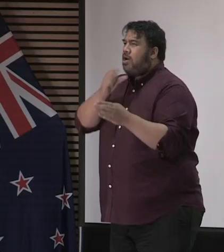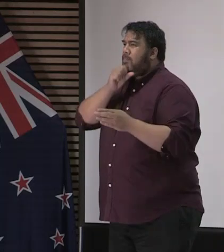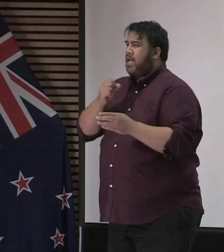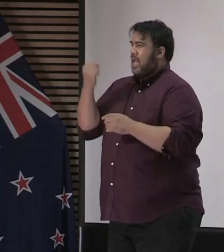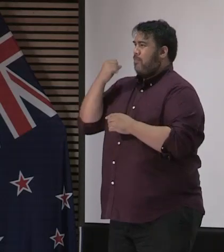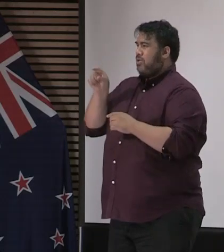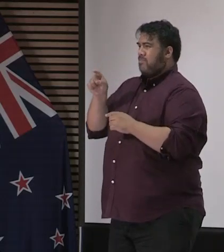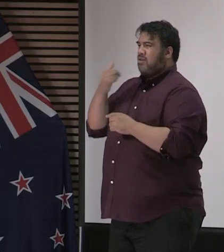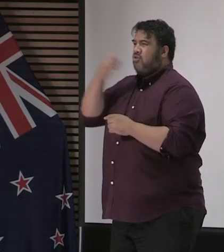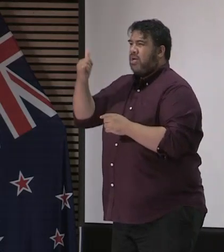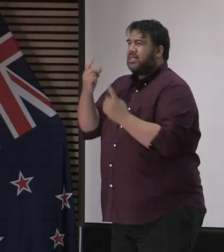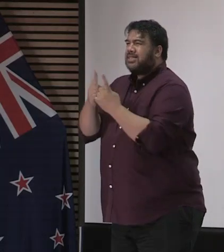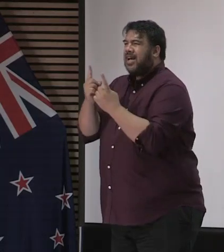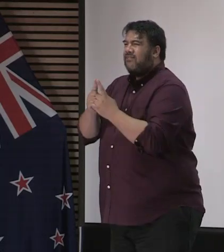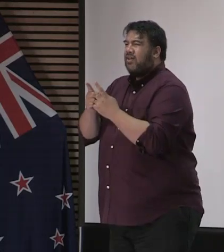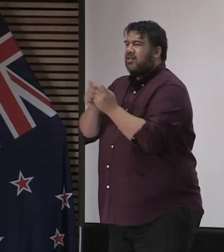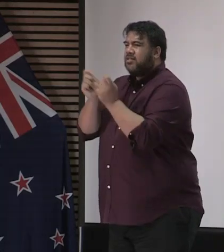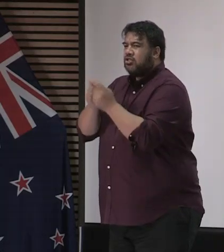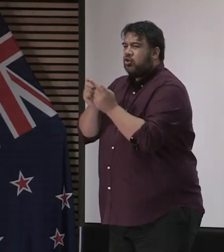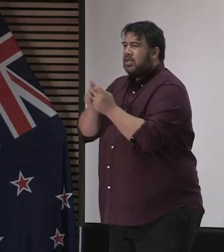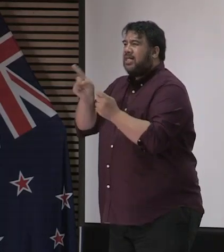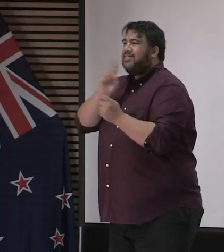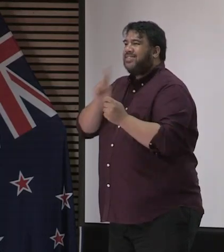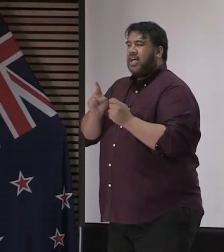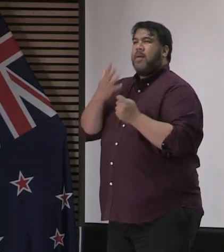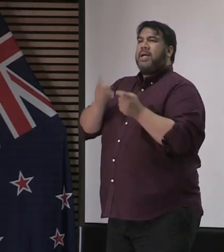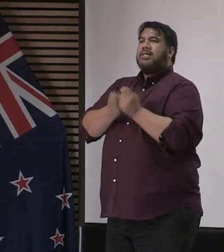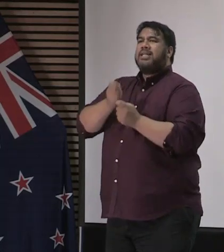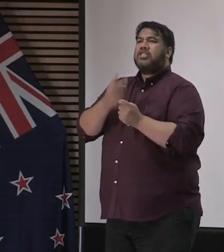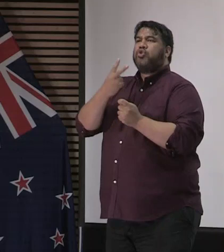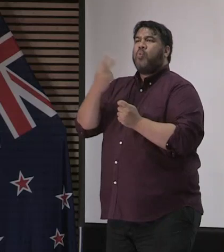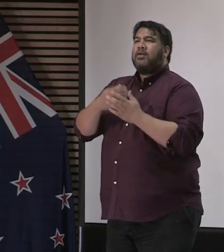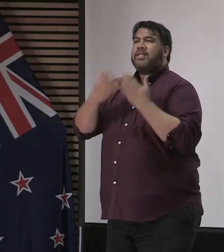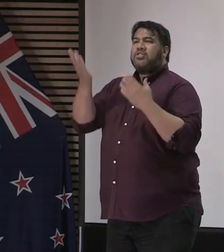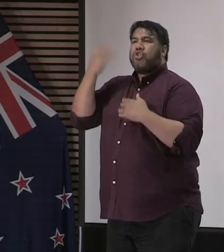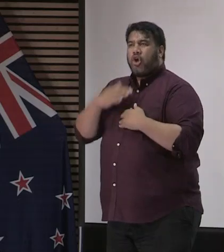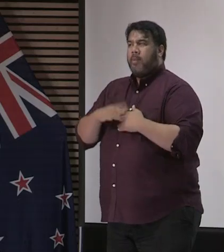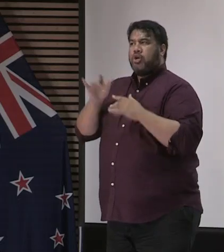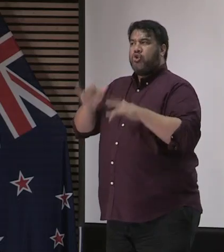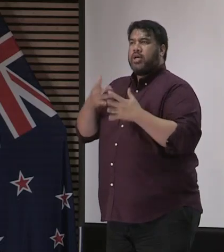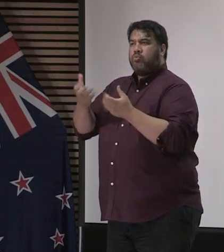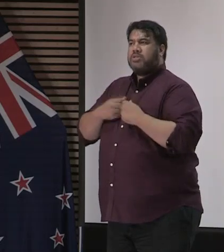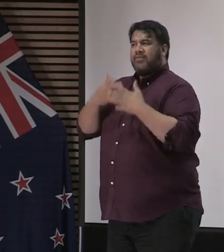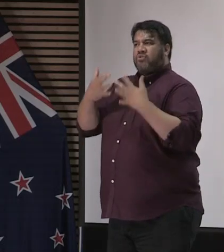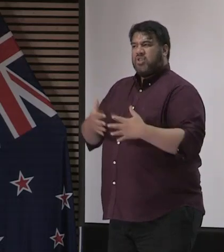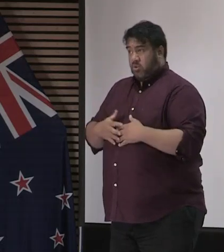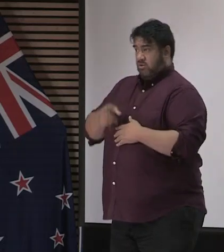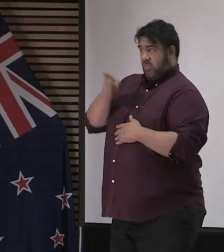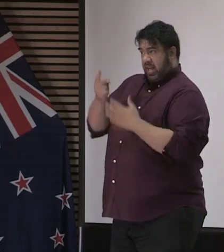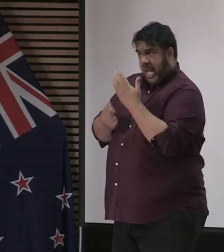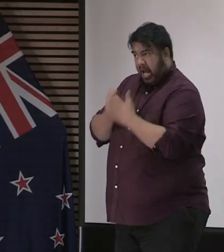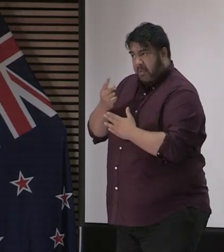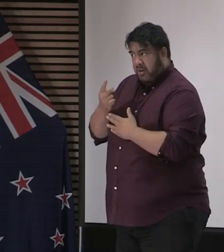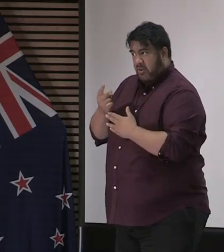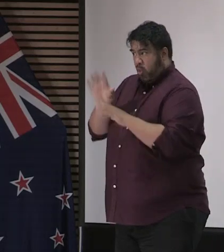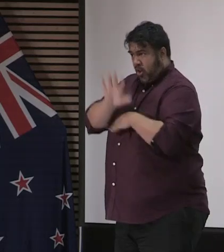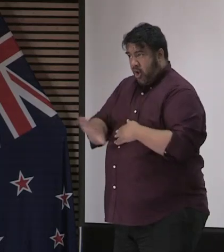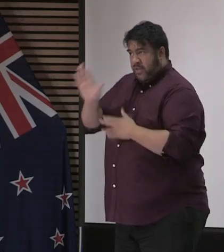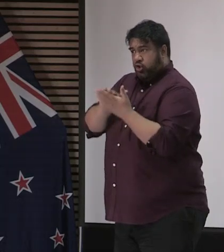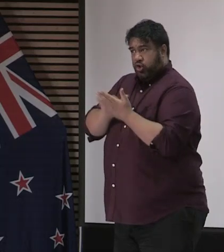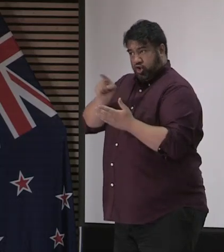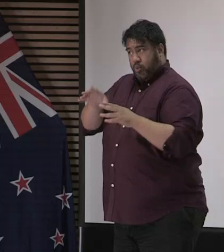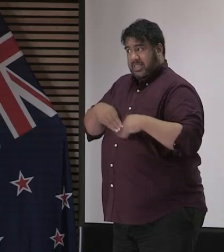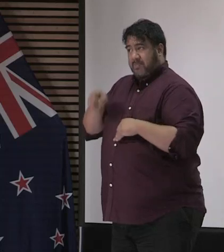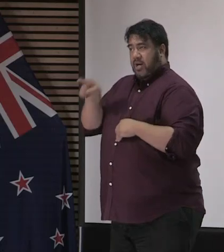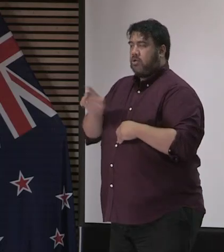now.